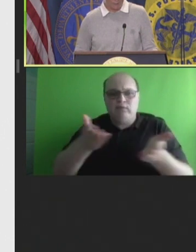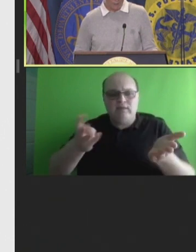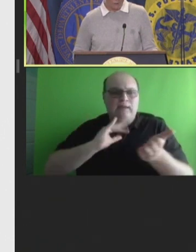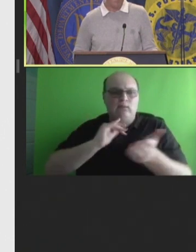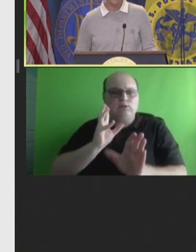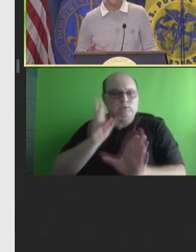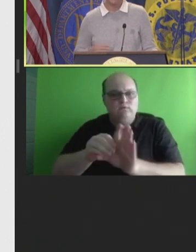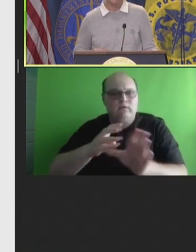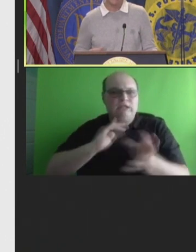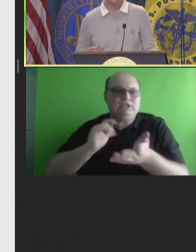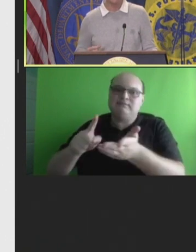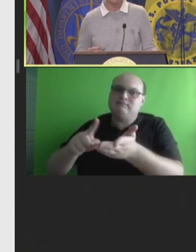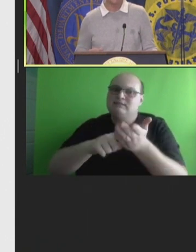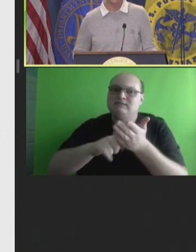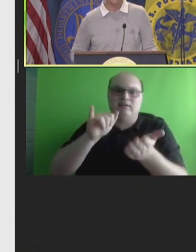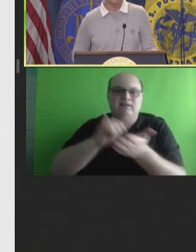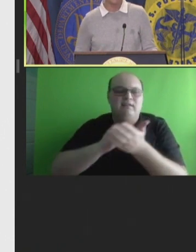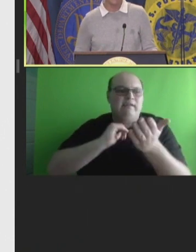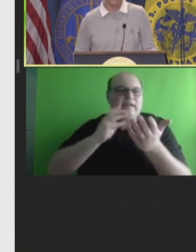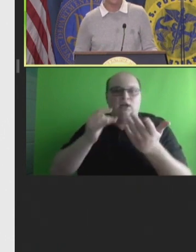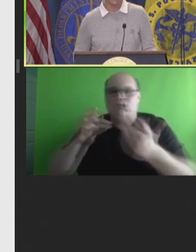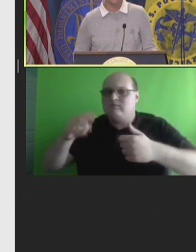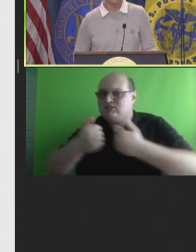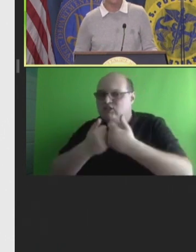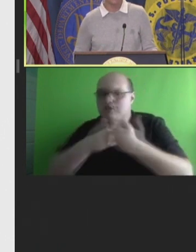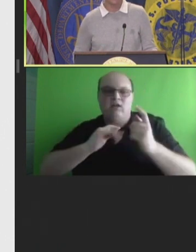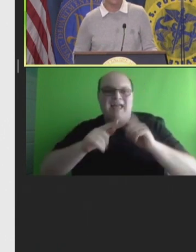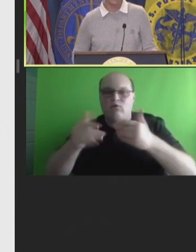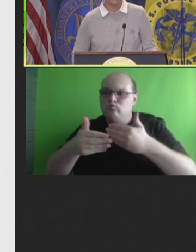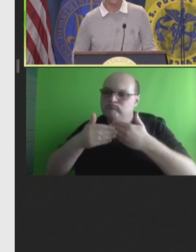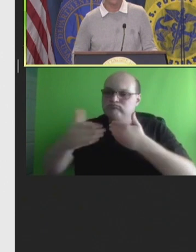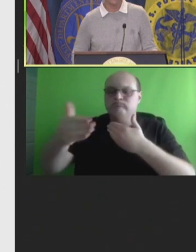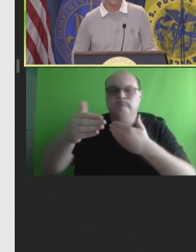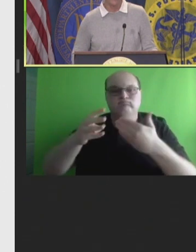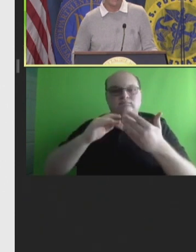just discussing that, those challenges and how to move forward and how to really have